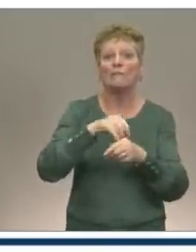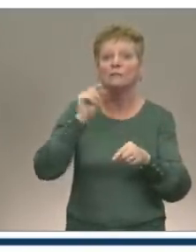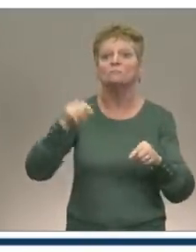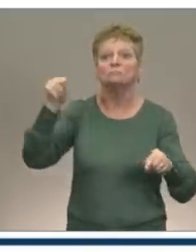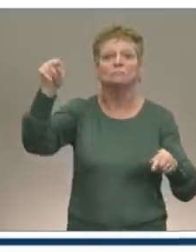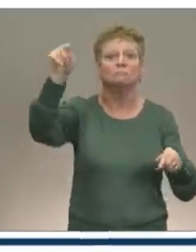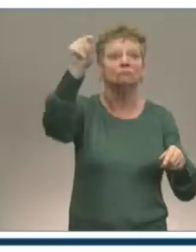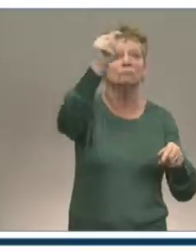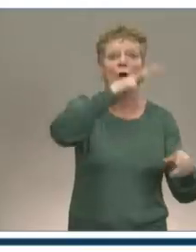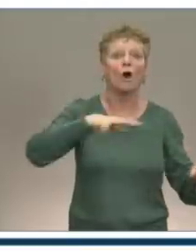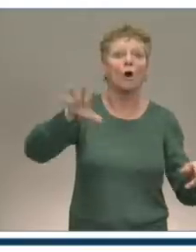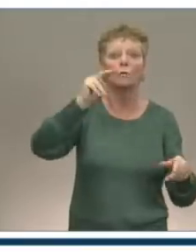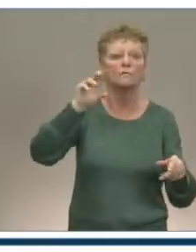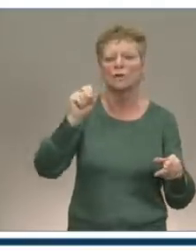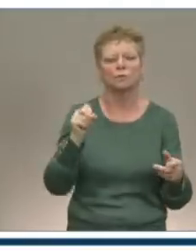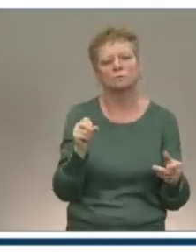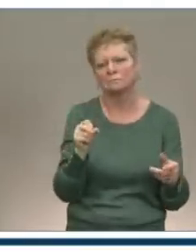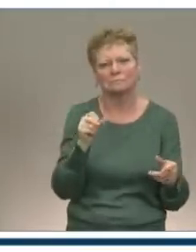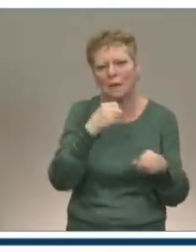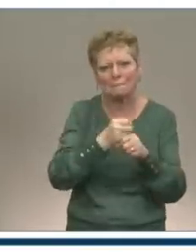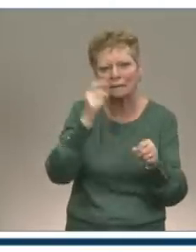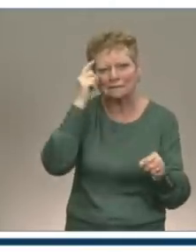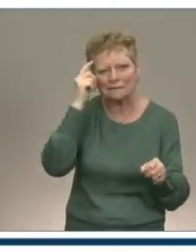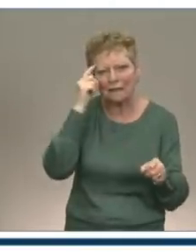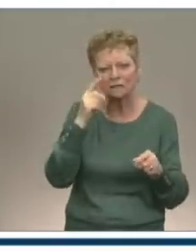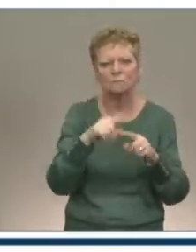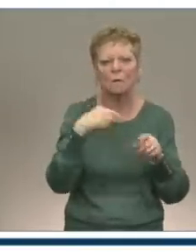so there will be select pharmacies that have these specific clinics